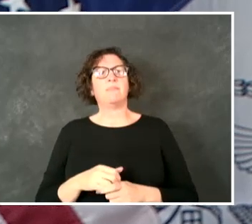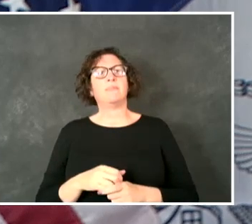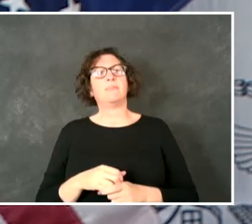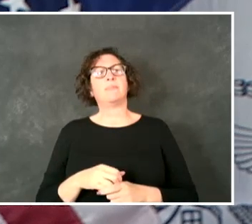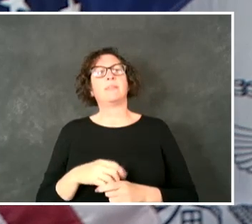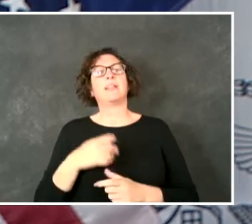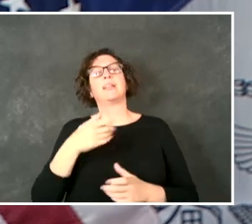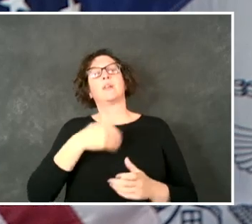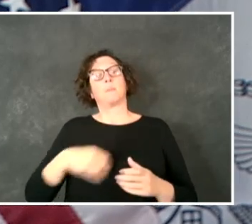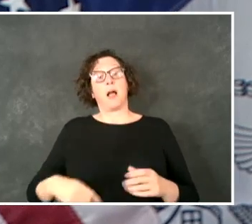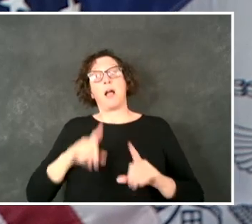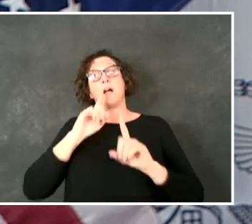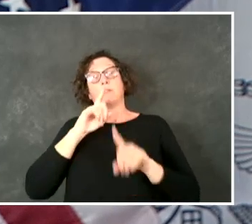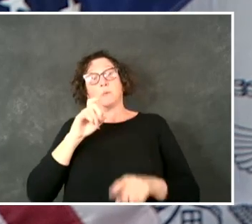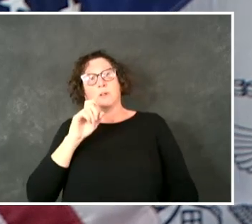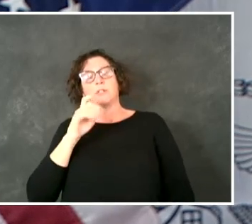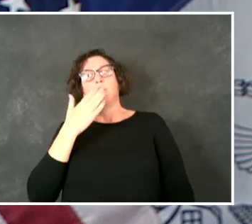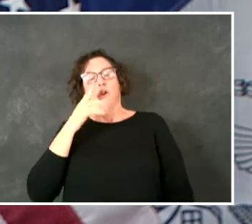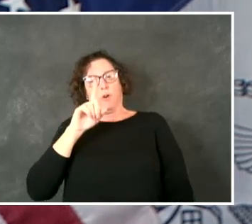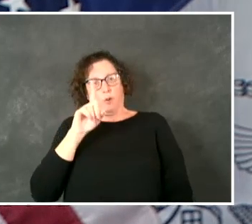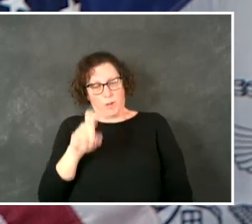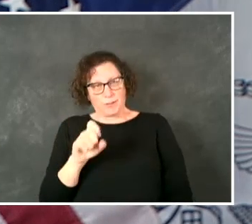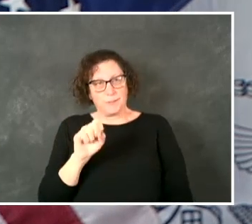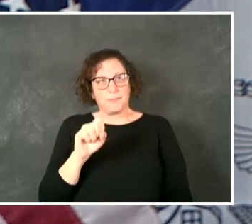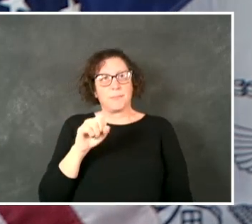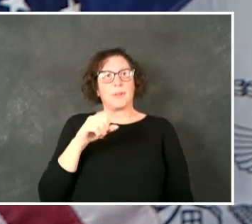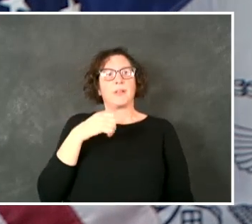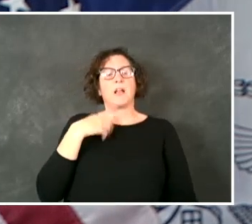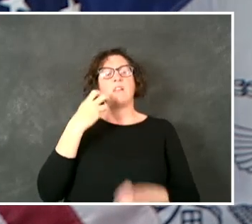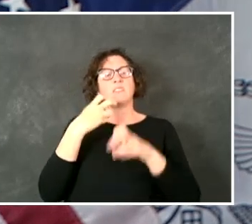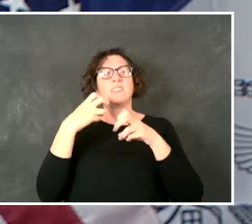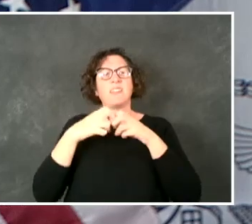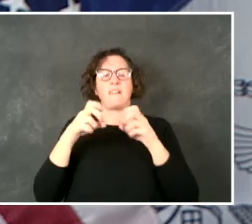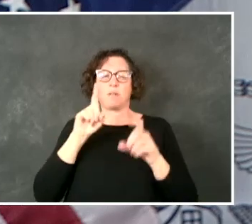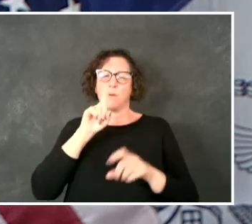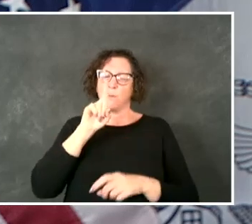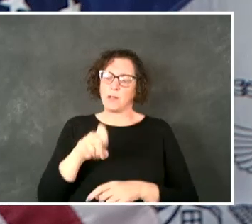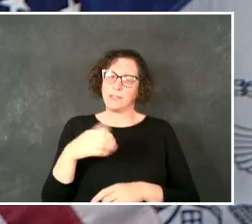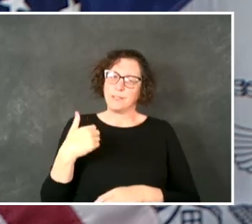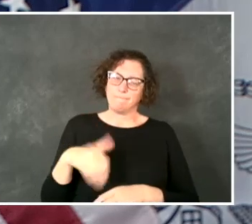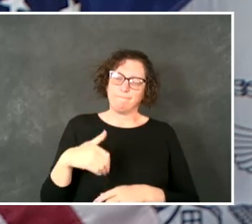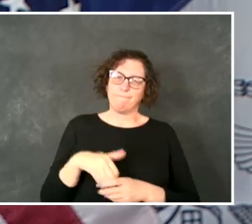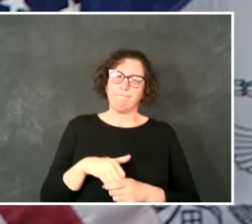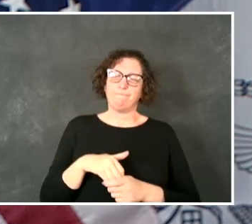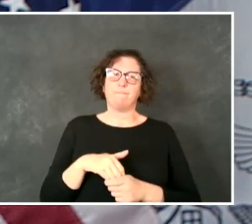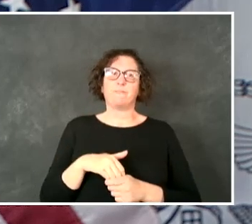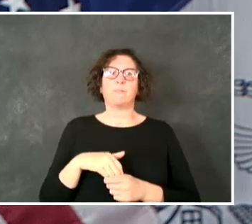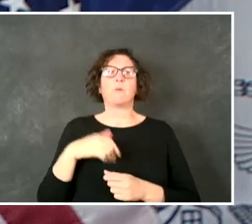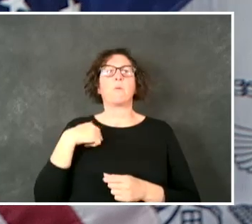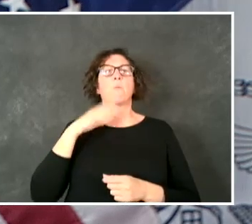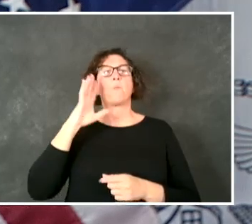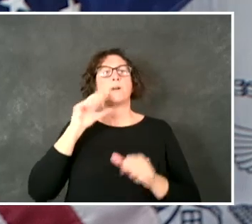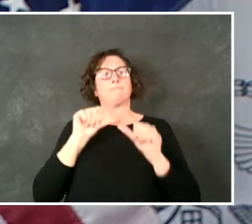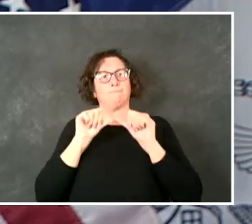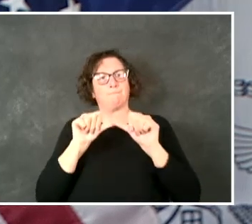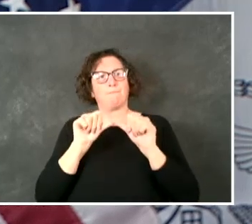PROFOUND QUESTION. I'VE SPOKEN A LITTLE BIT TO IT, AND I THINK WE'RE GOING TO KEEP RESEARCHING THAT QUESTION IGONG FORWARD BUT I